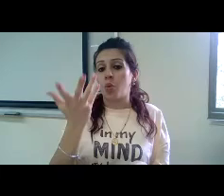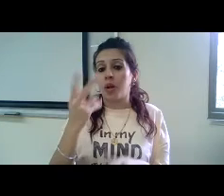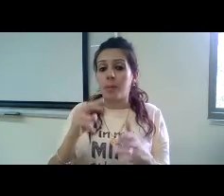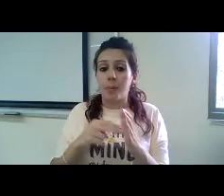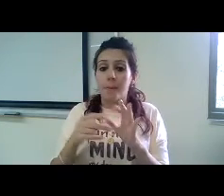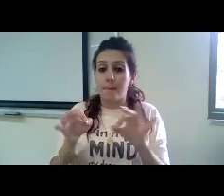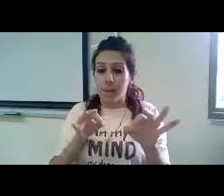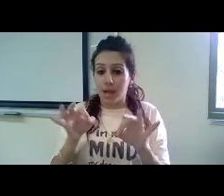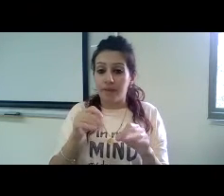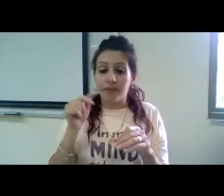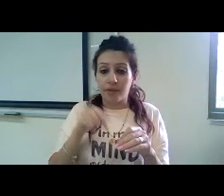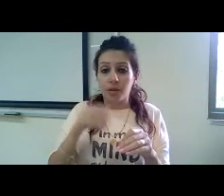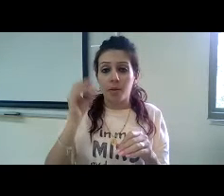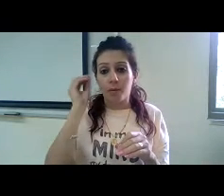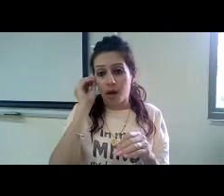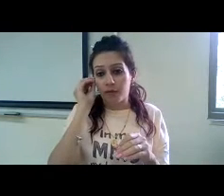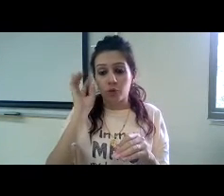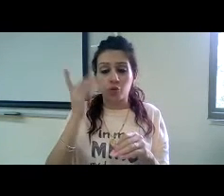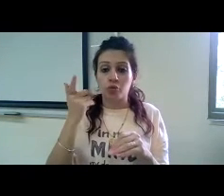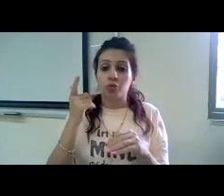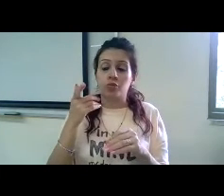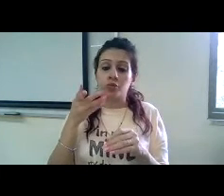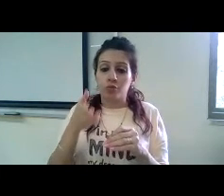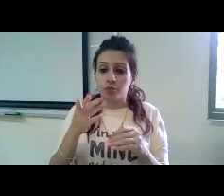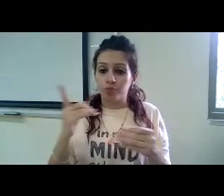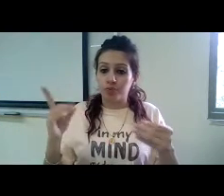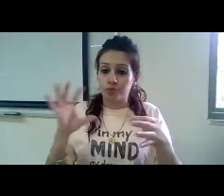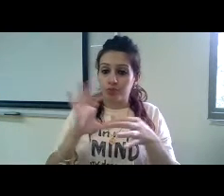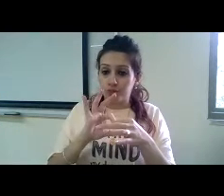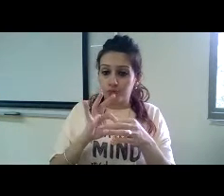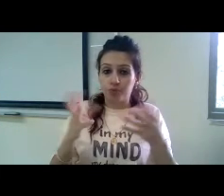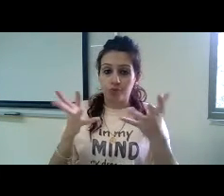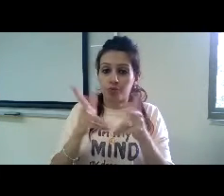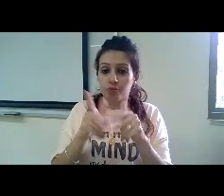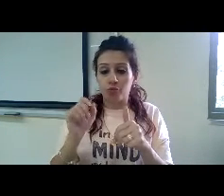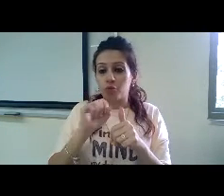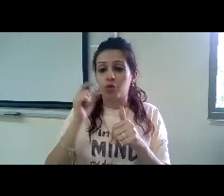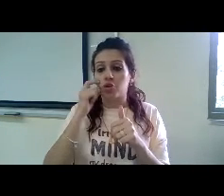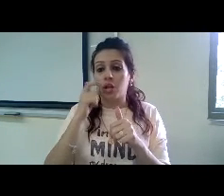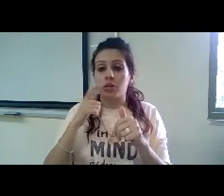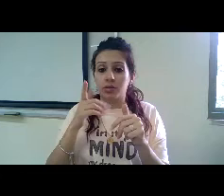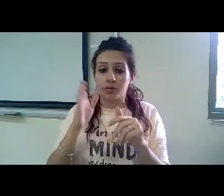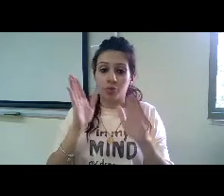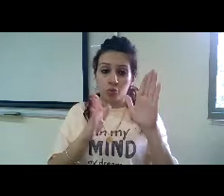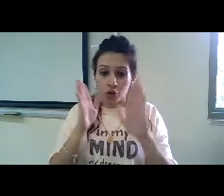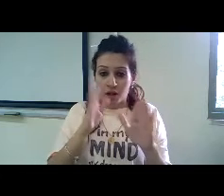the participating colleagues, Eszter Salamon and Ya-Ling Chao.